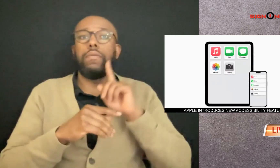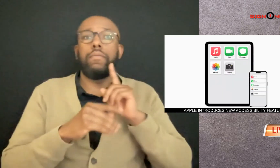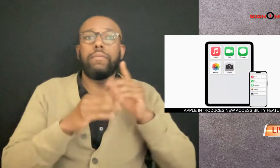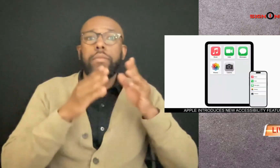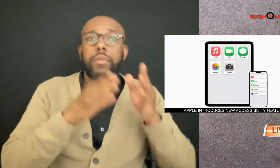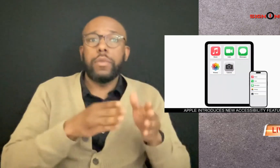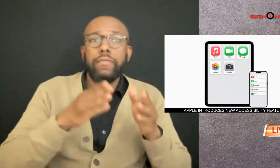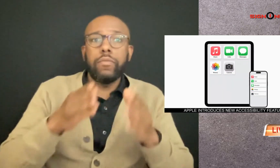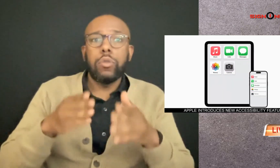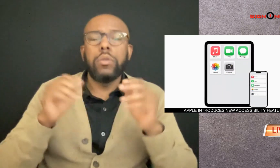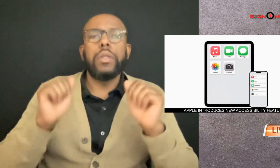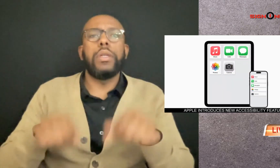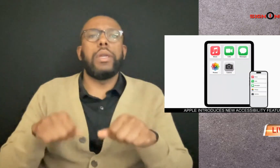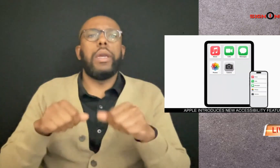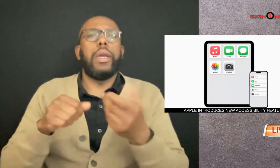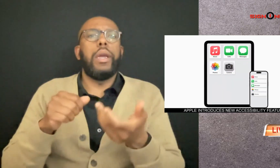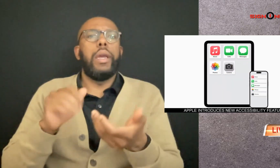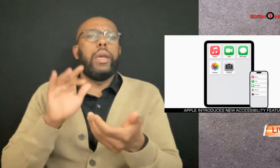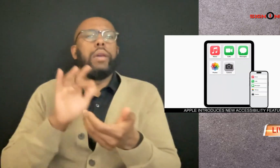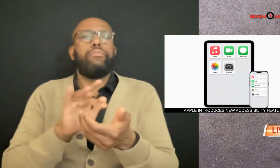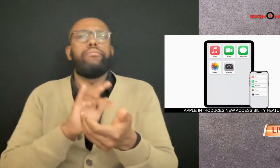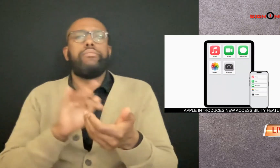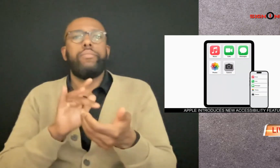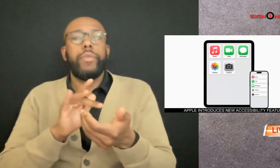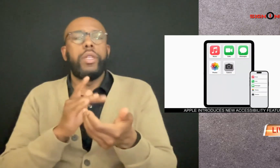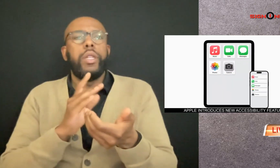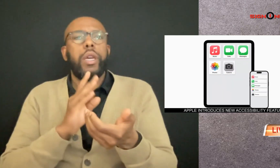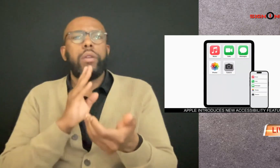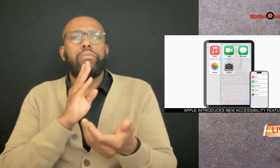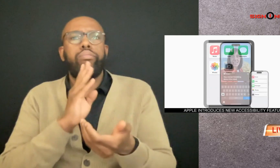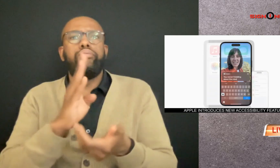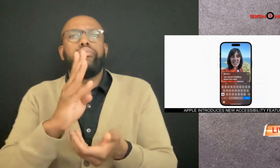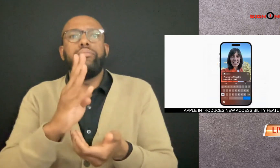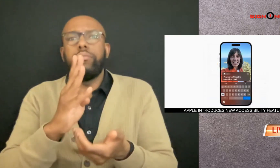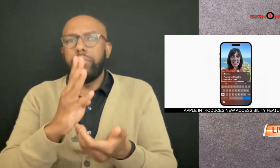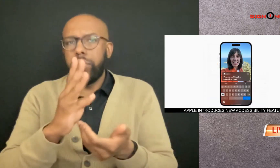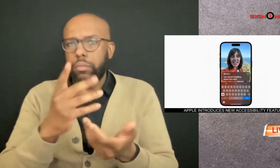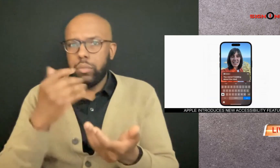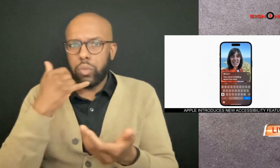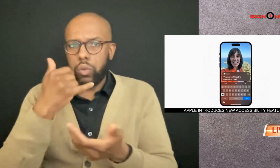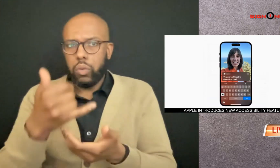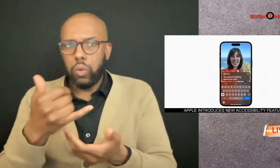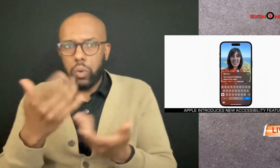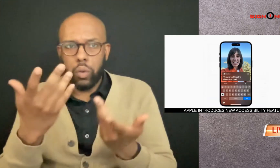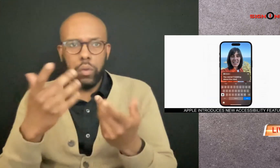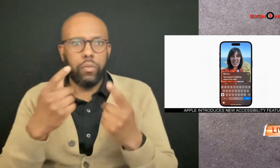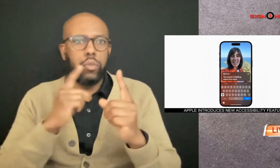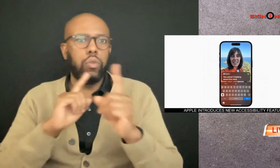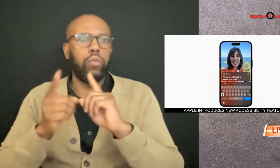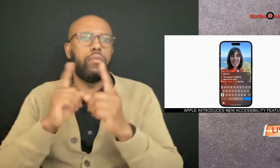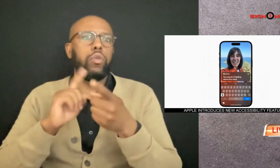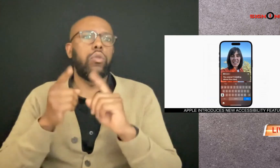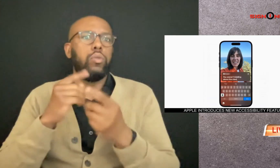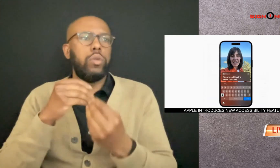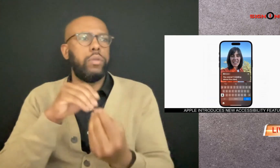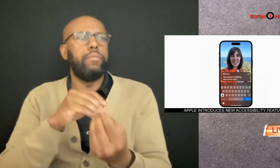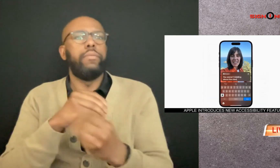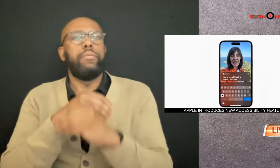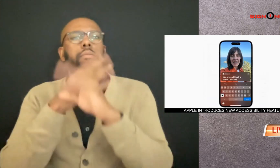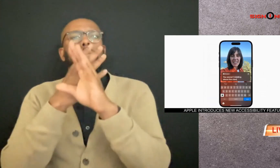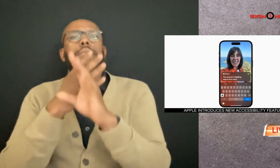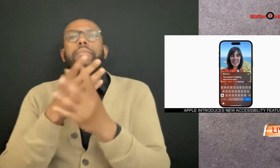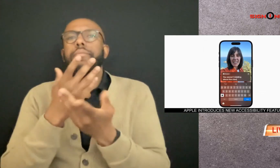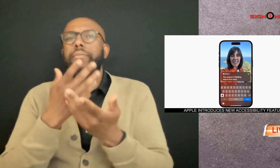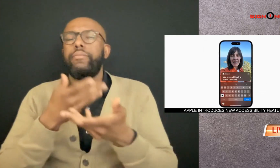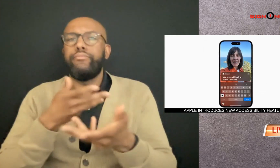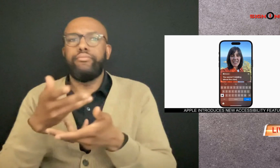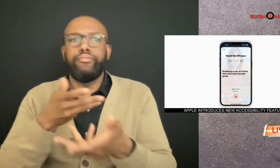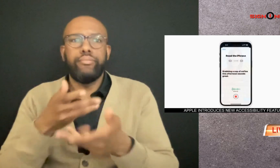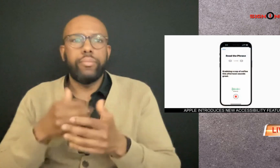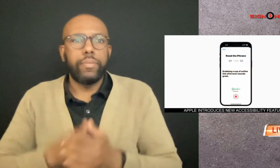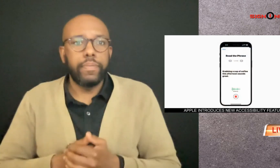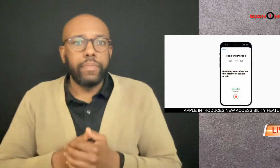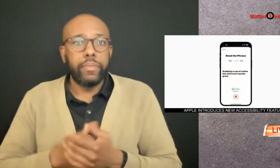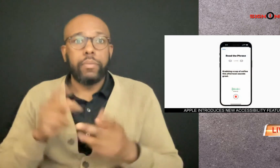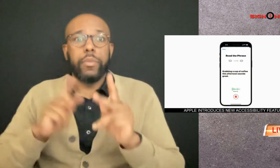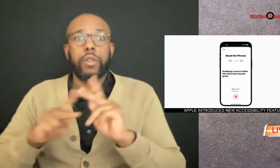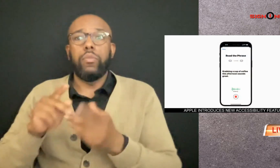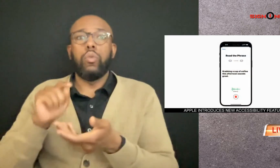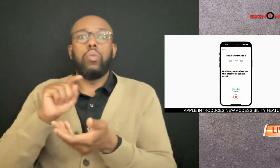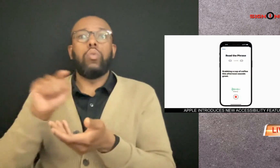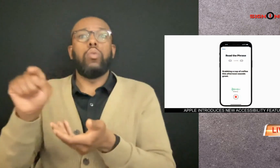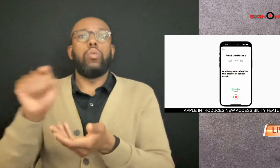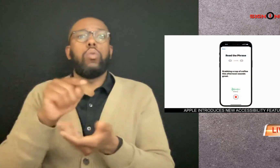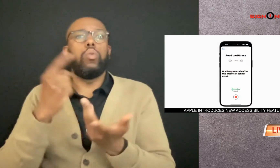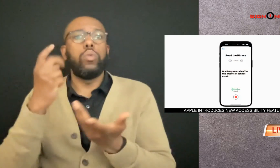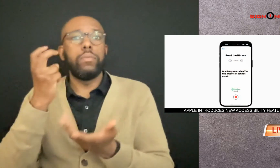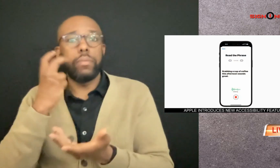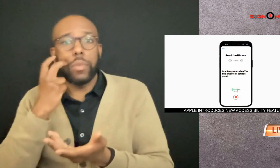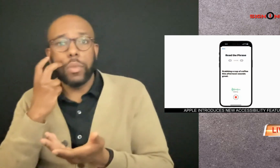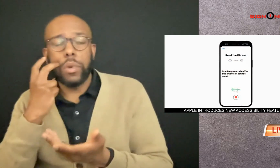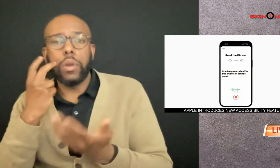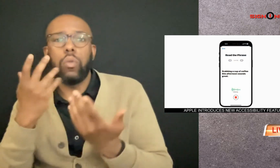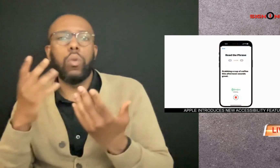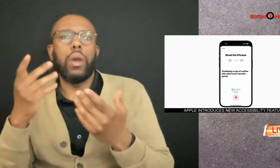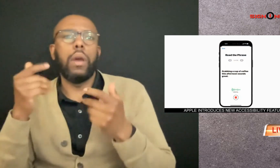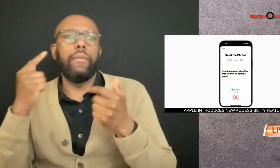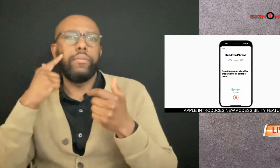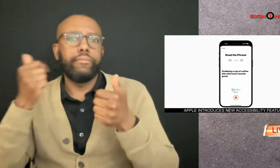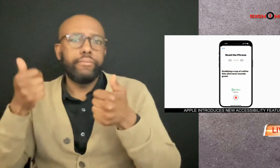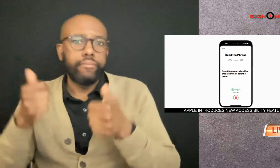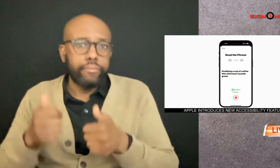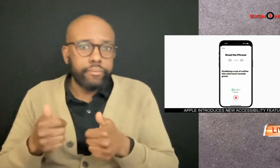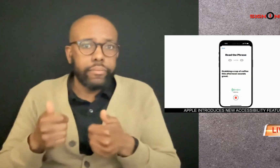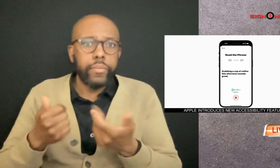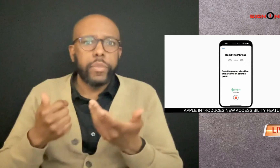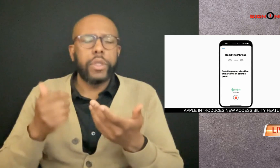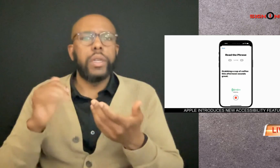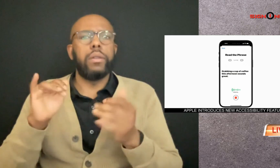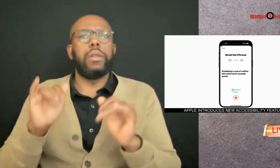individuals can type to speak during calls and conversations with live speech and people